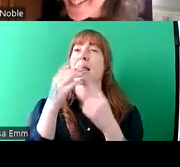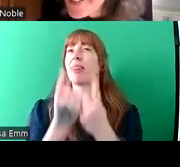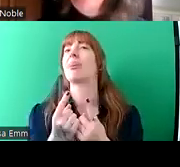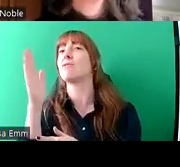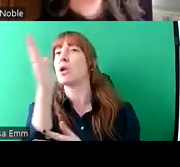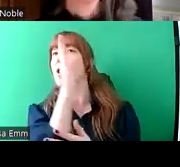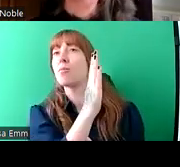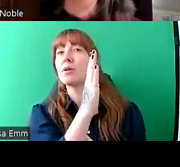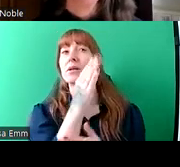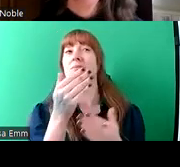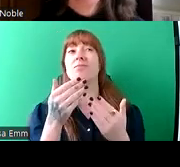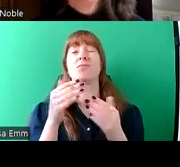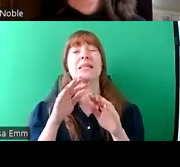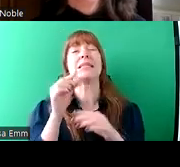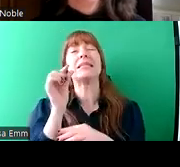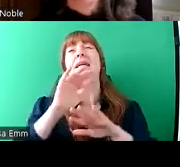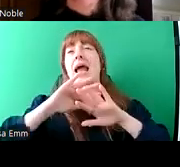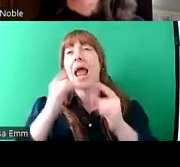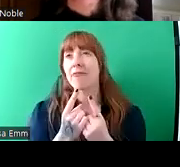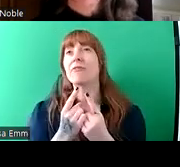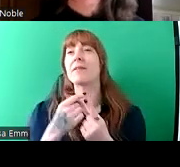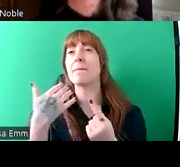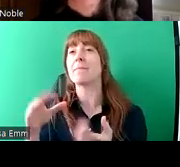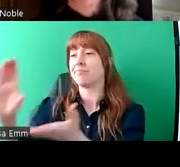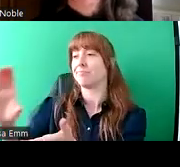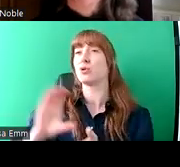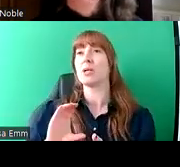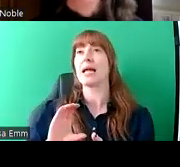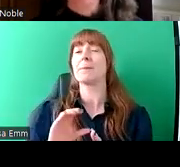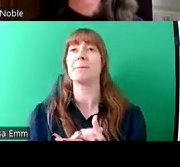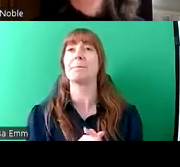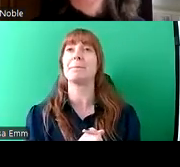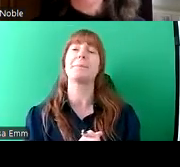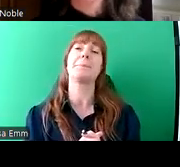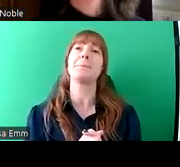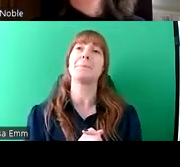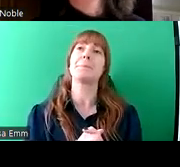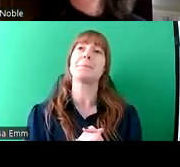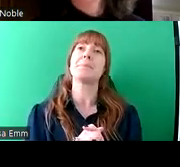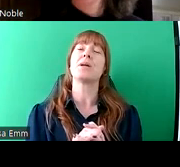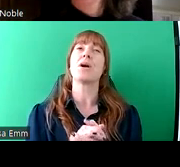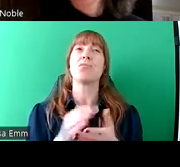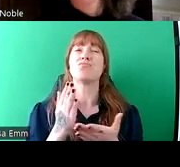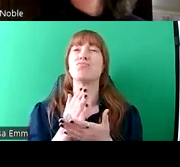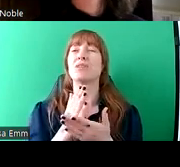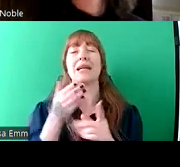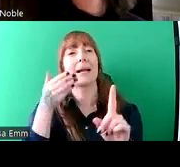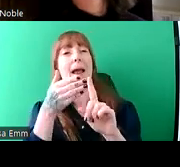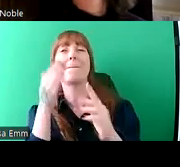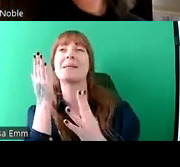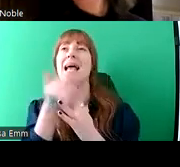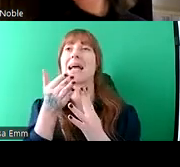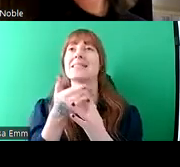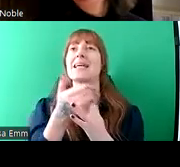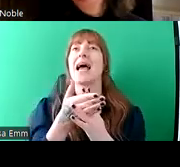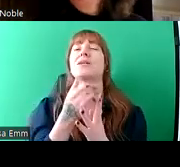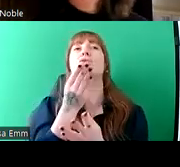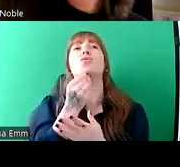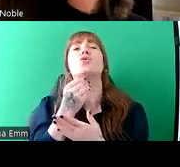donated, is that it's very much about access and using the collections organically. So,